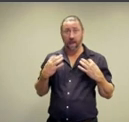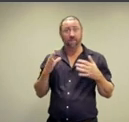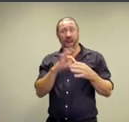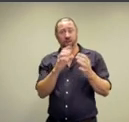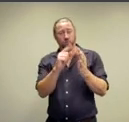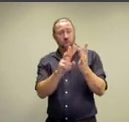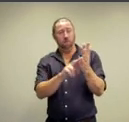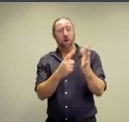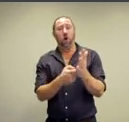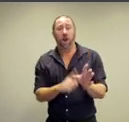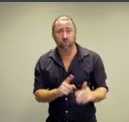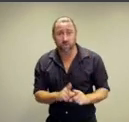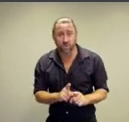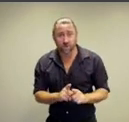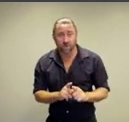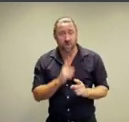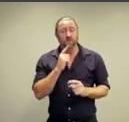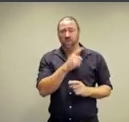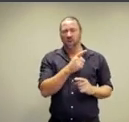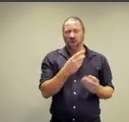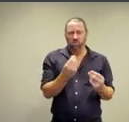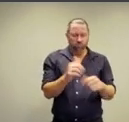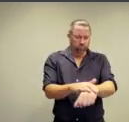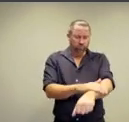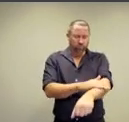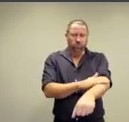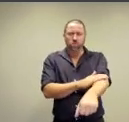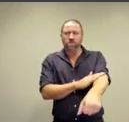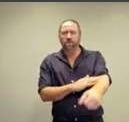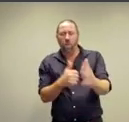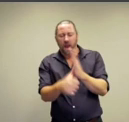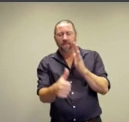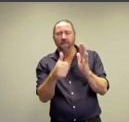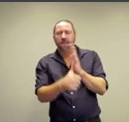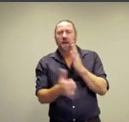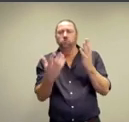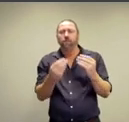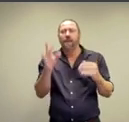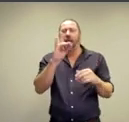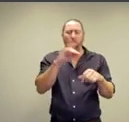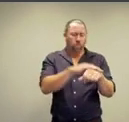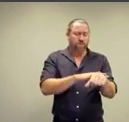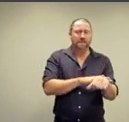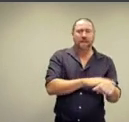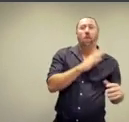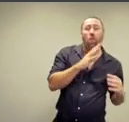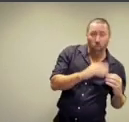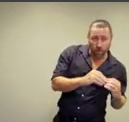binaries as well, so the contrast of this rich pigmented leather that is soft in texture, like animal skin